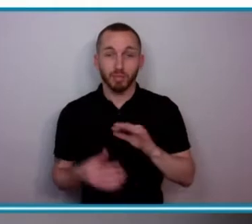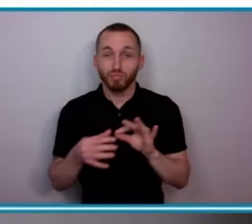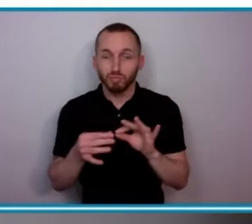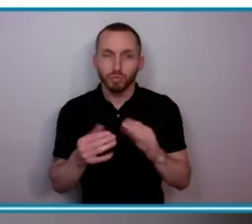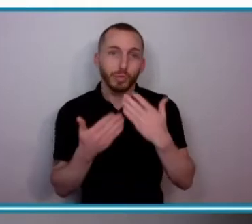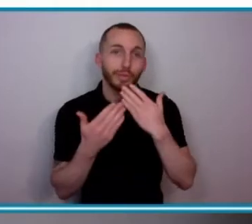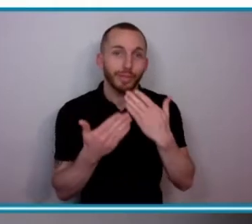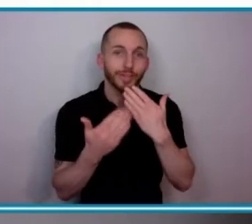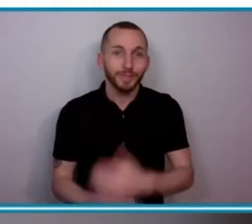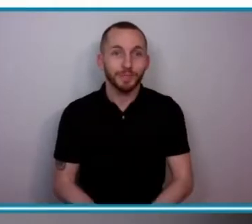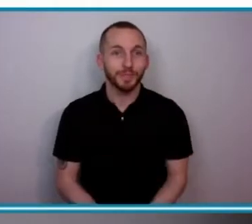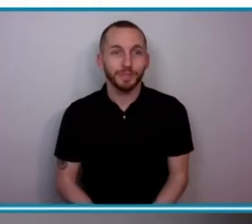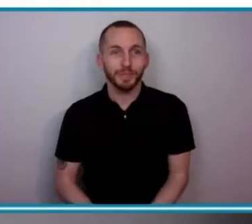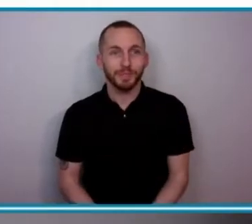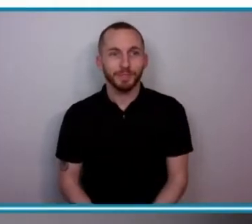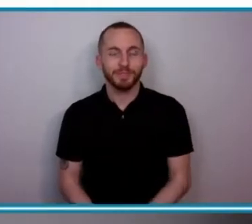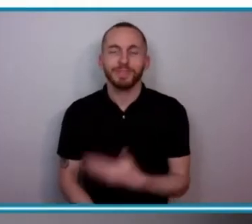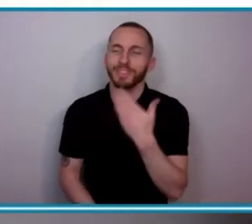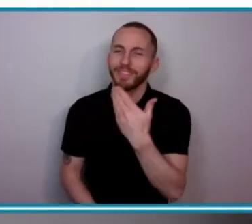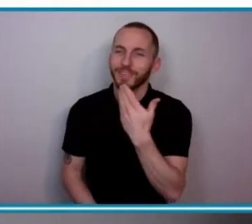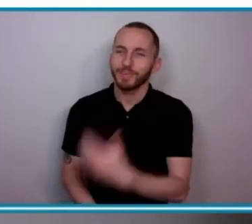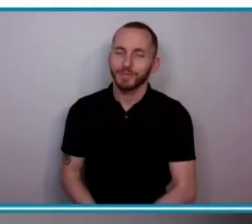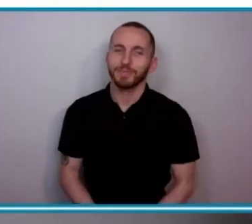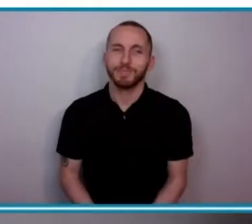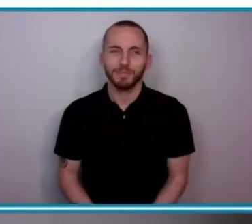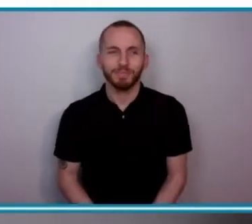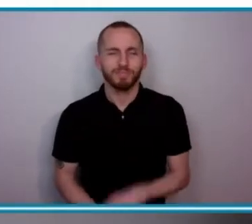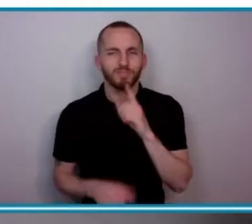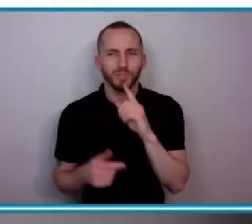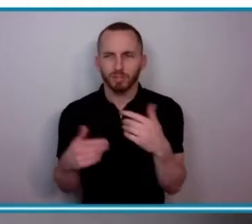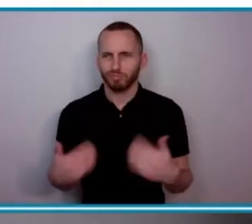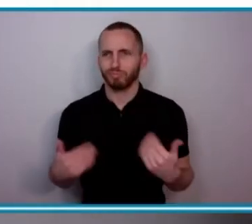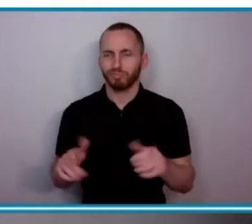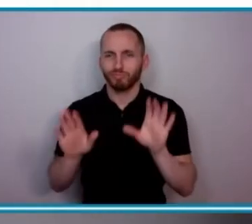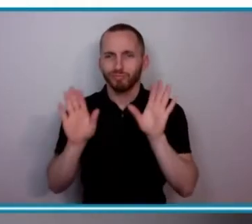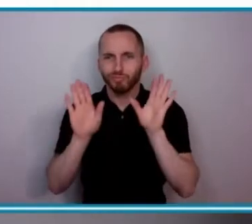Thanks Dr. Williamson and that's fantastic to hear from the two of our principal investigators